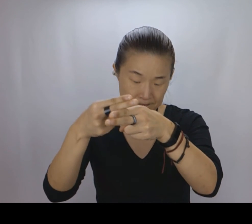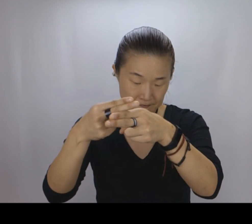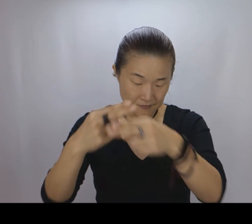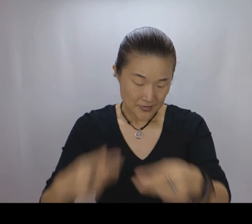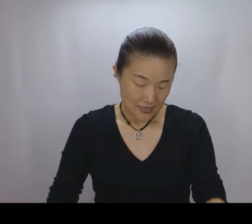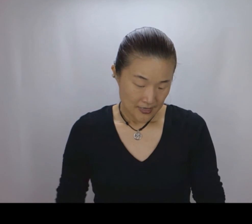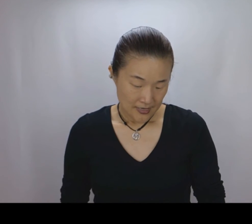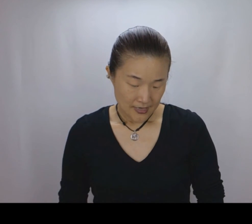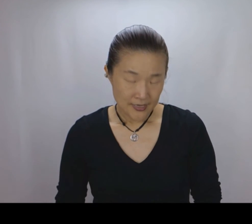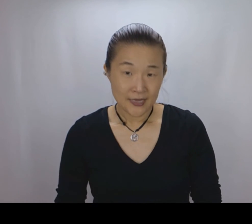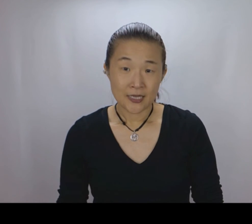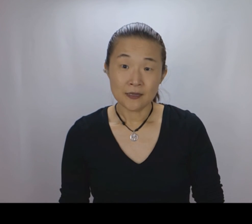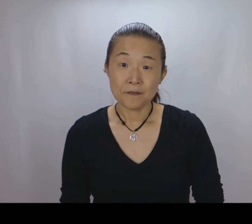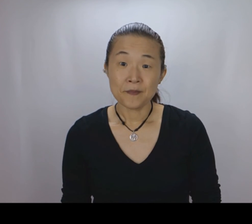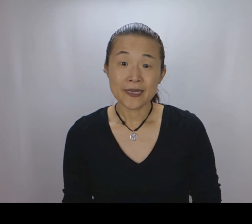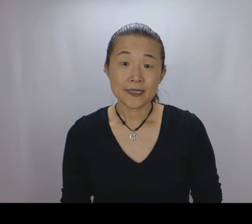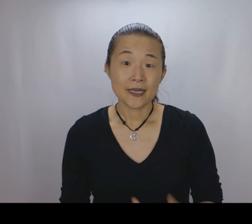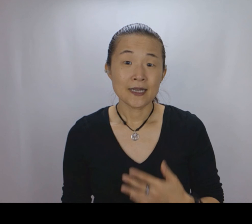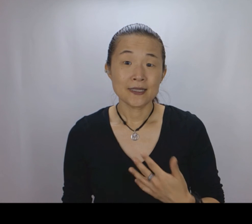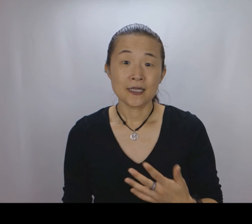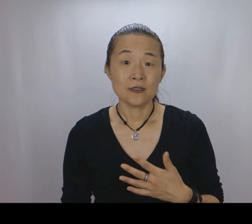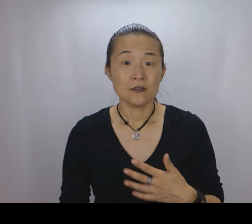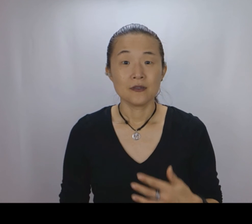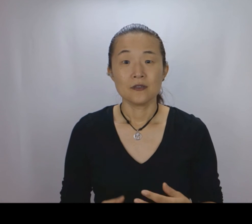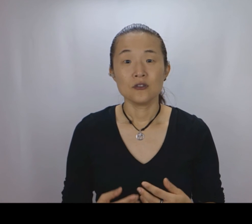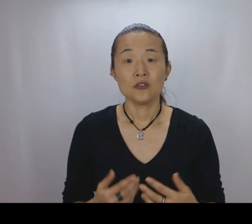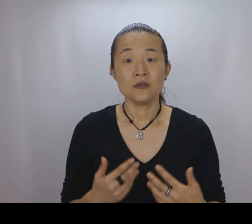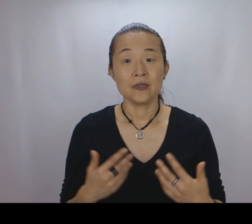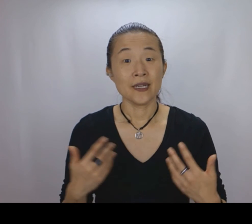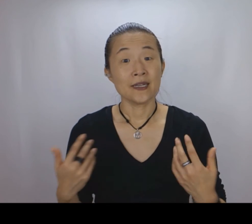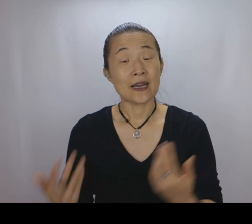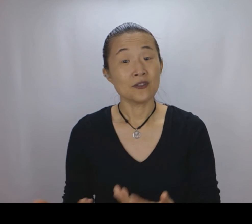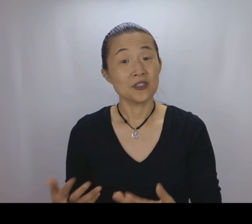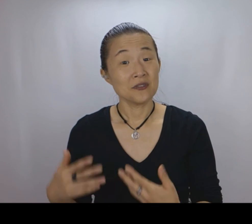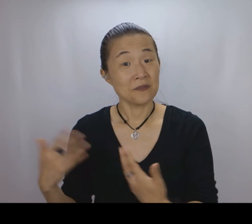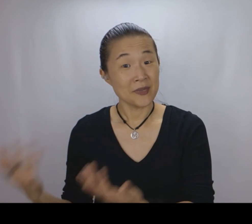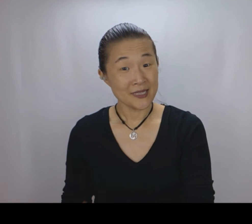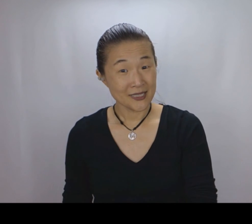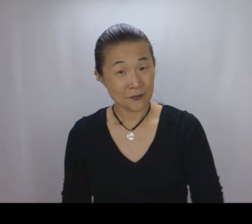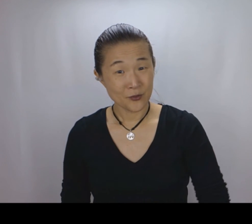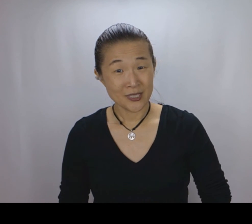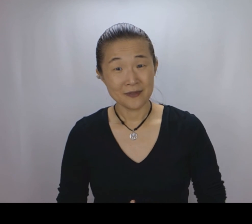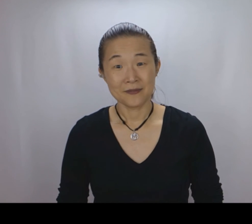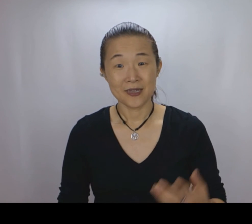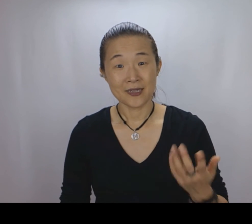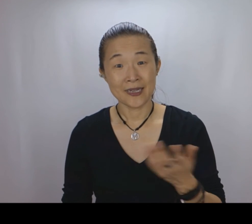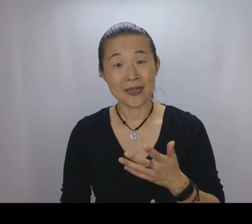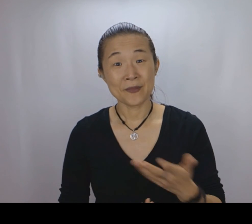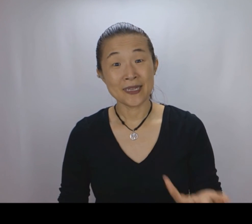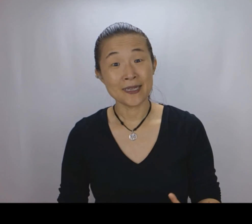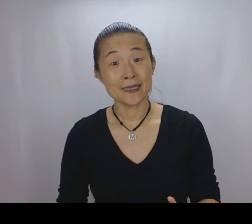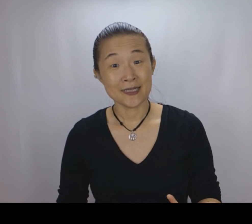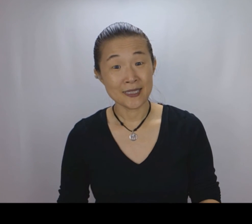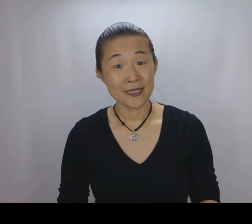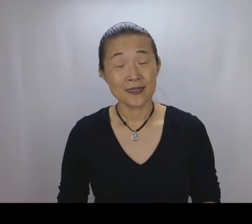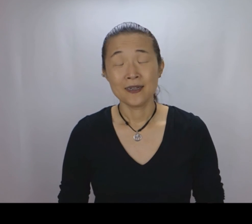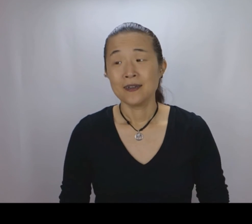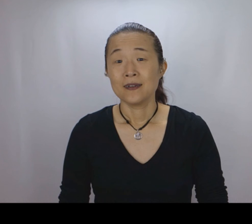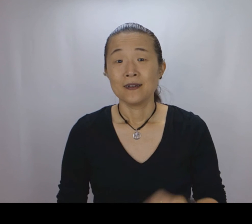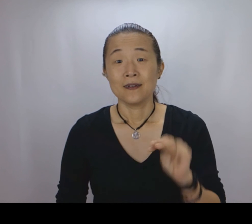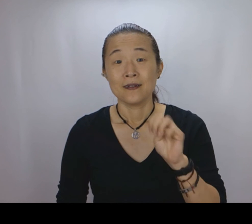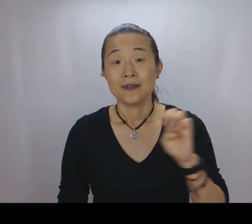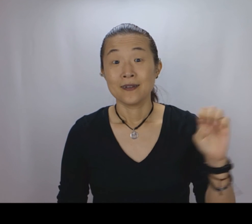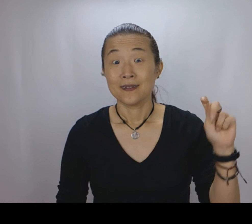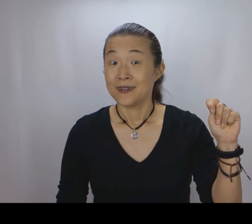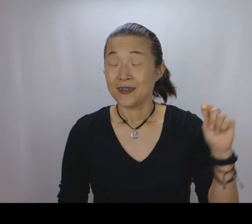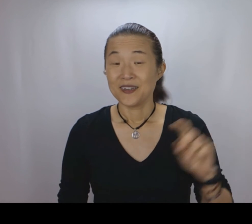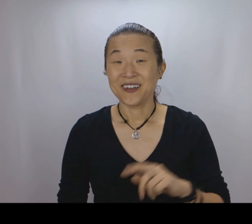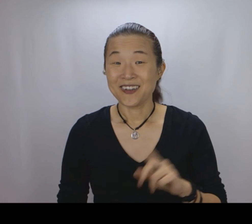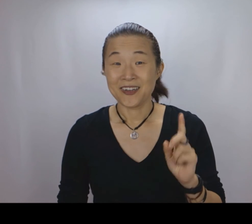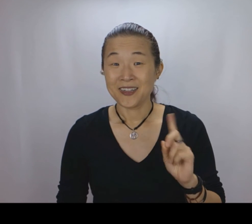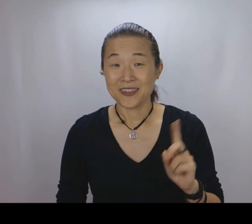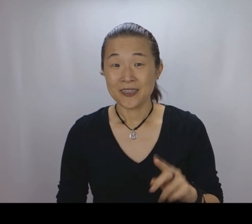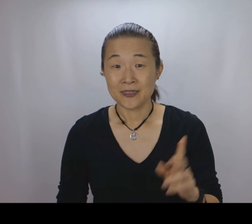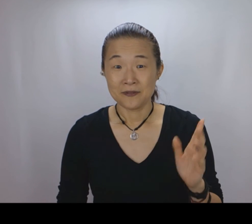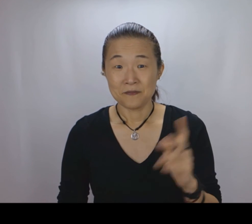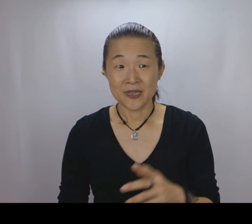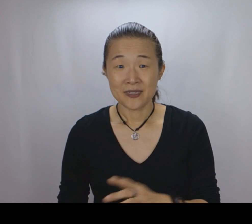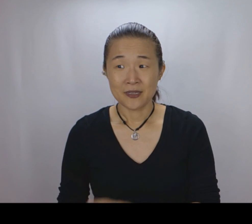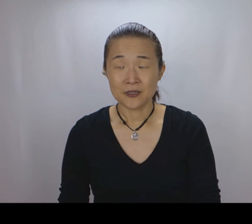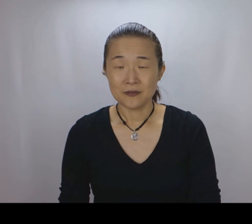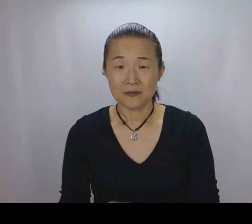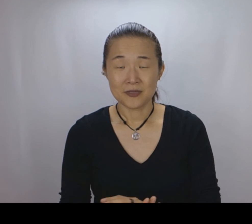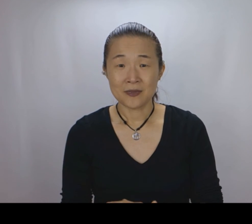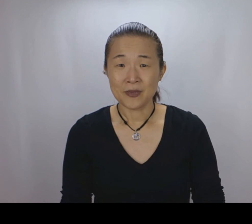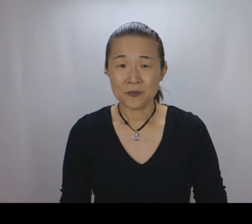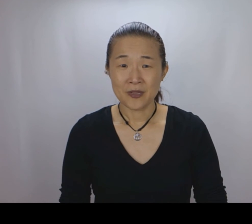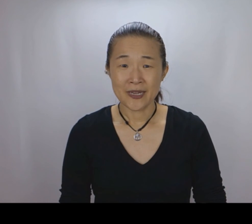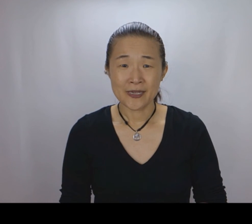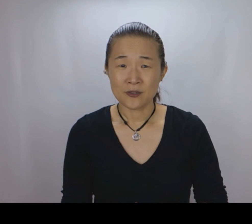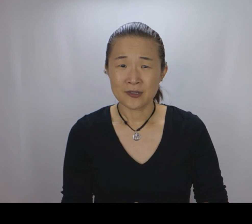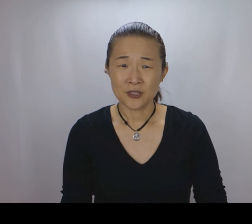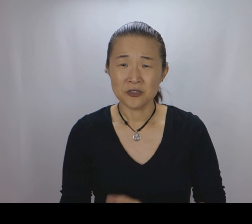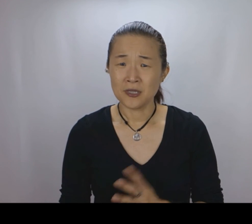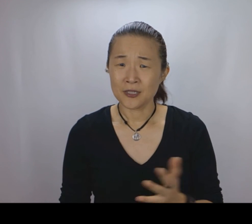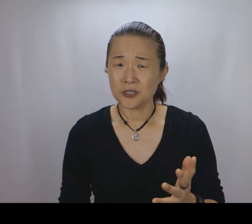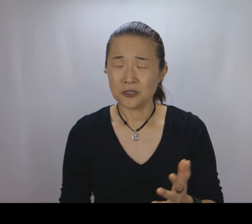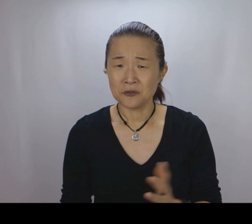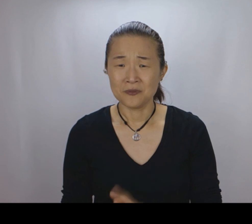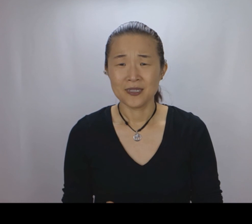And then meet as in to encounter, meet someone the M E E T, not the meat that some people eat, or choose not to.